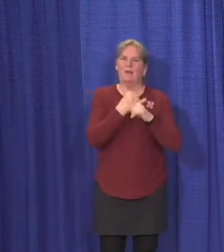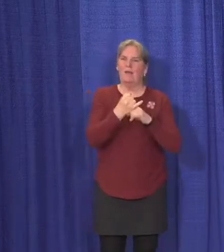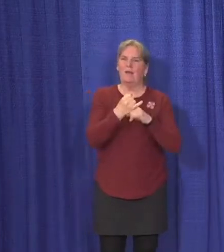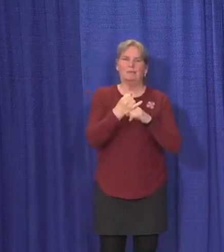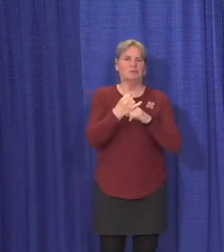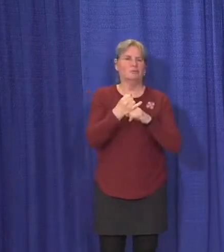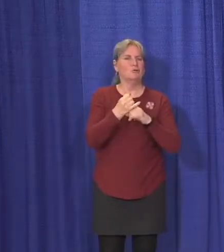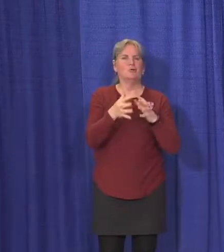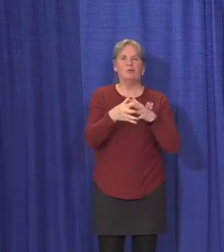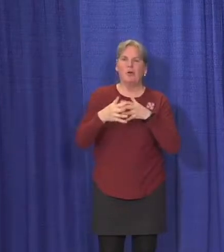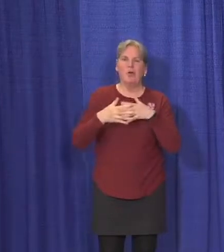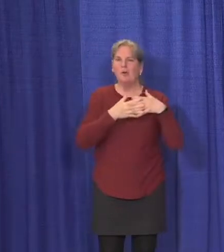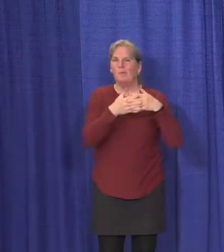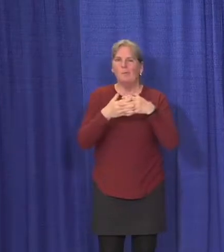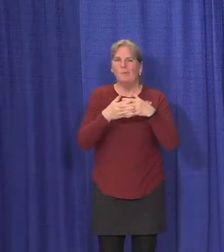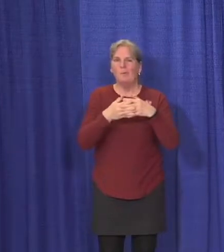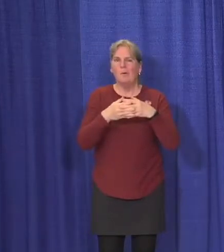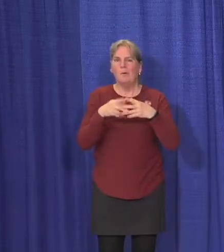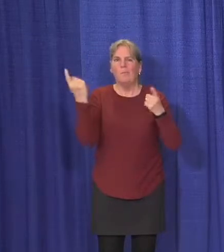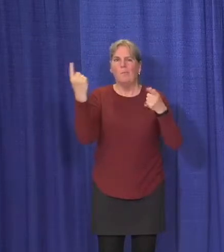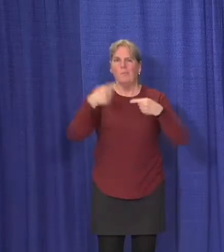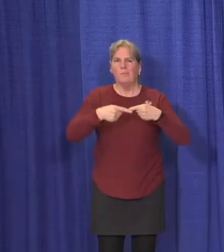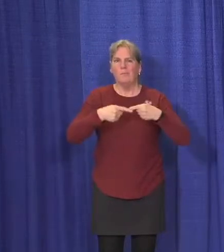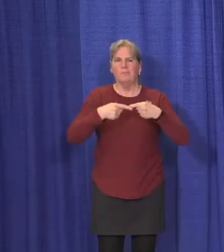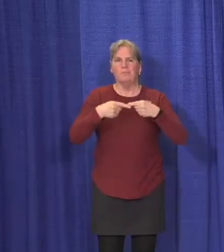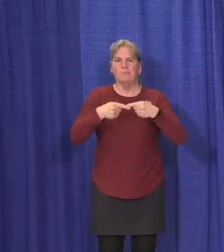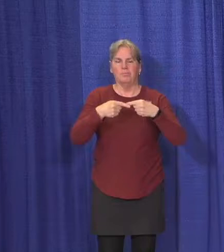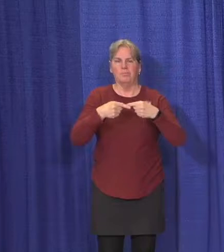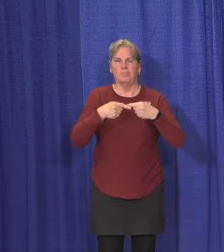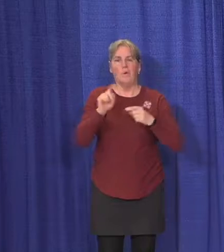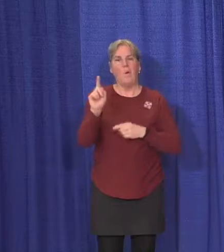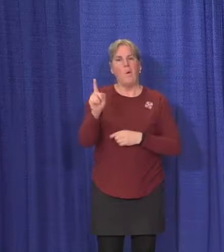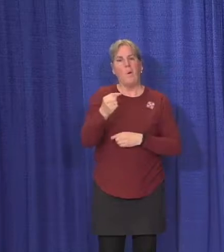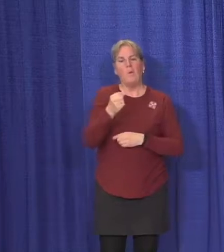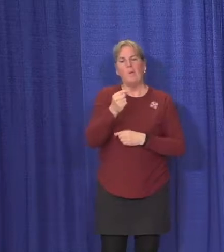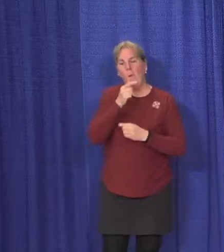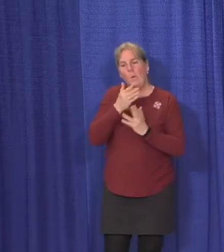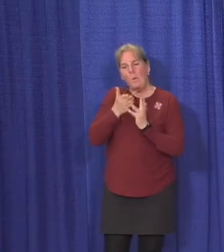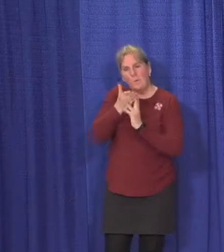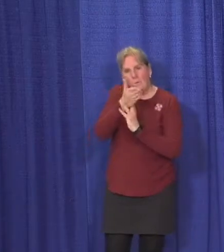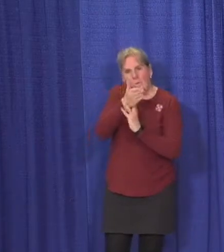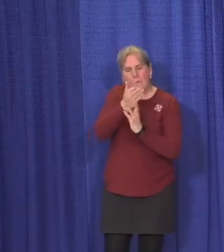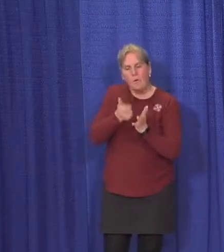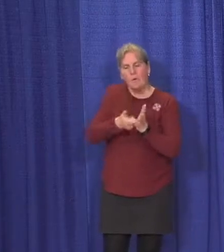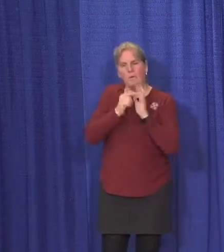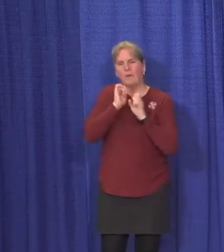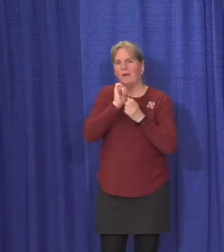travel. The international border with the US remains close of the exception of those passing